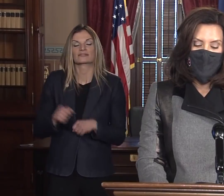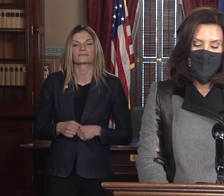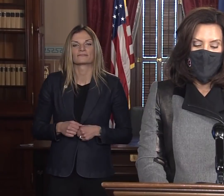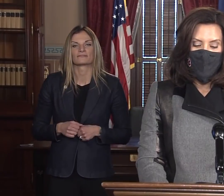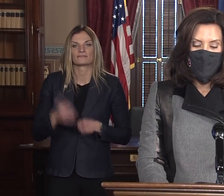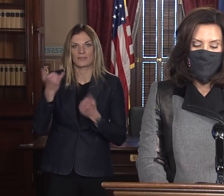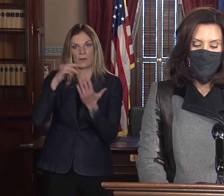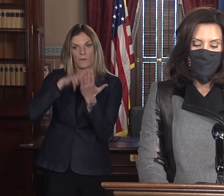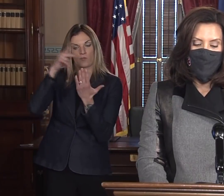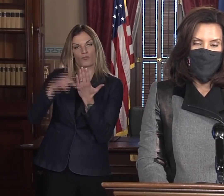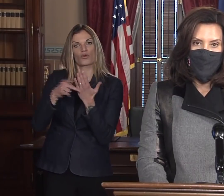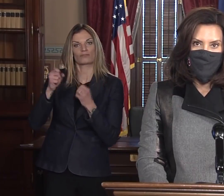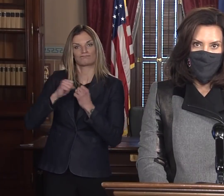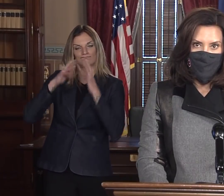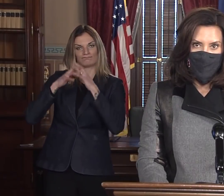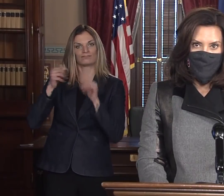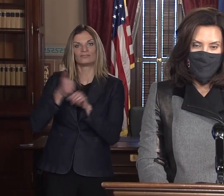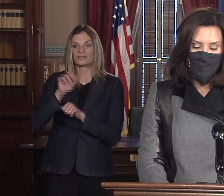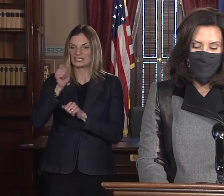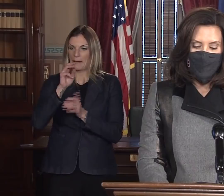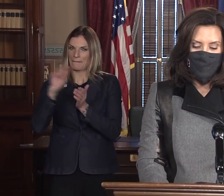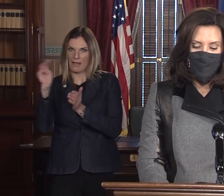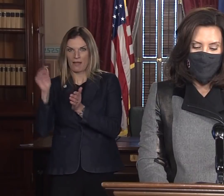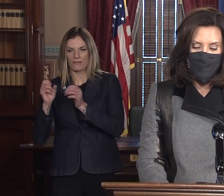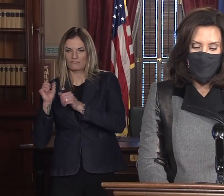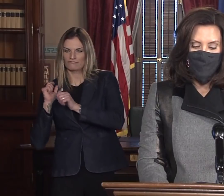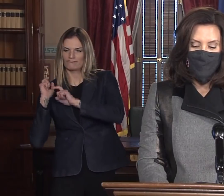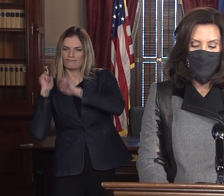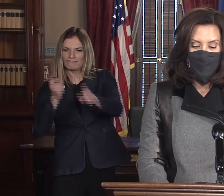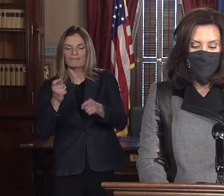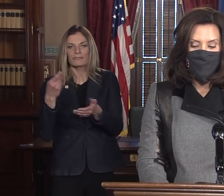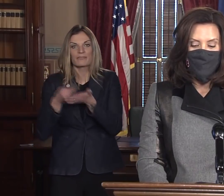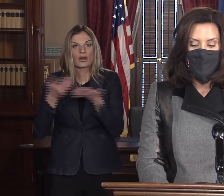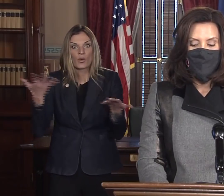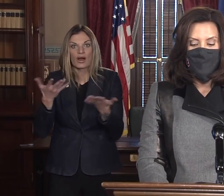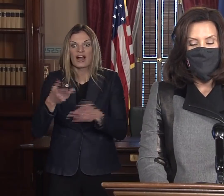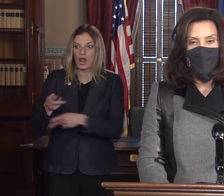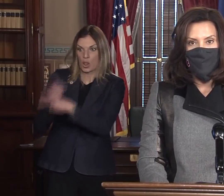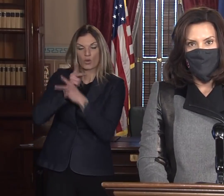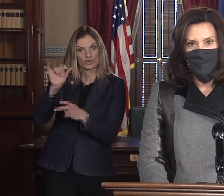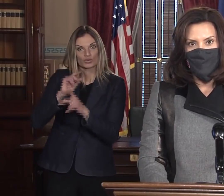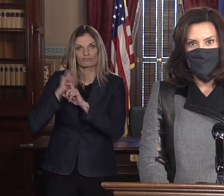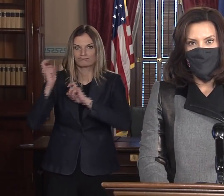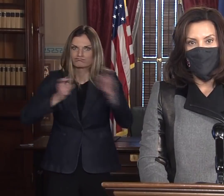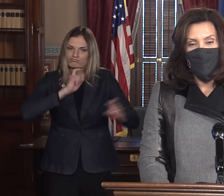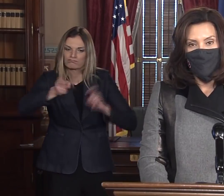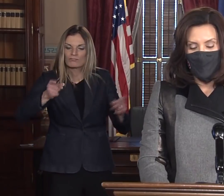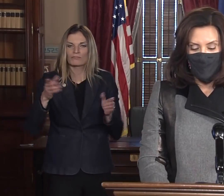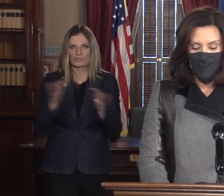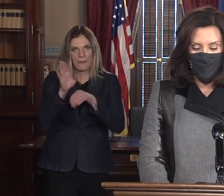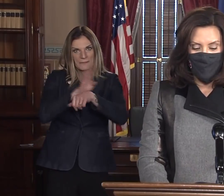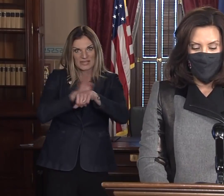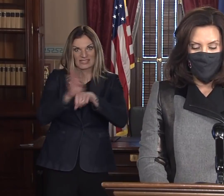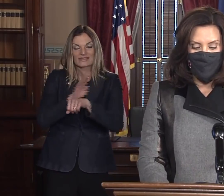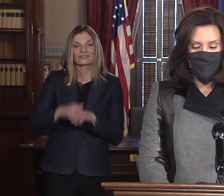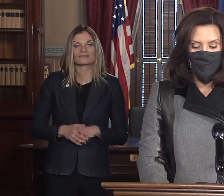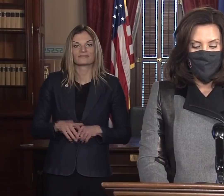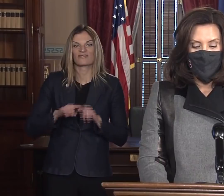TOGETHER. WE ARE TAKING ACTION NOW. THE MICHIGAN SMALL BUSINESS